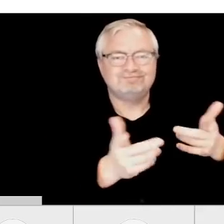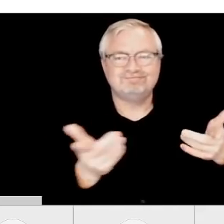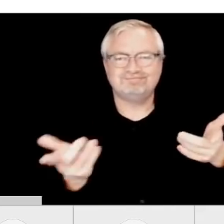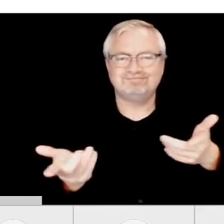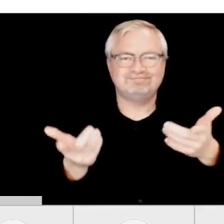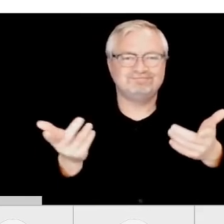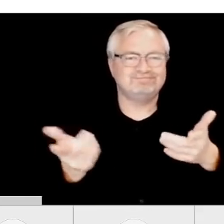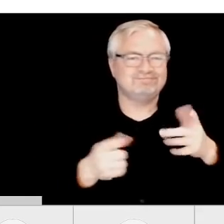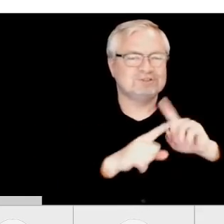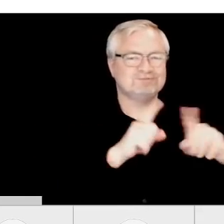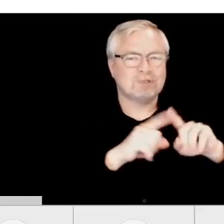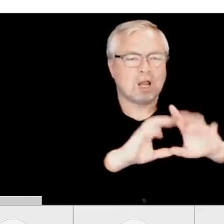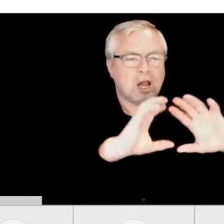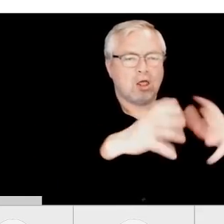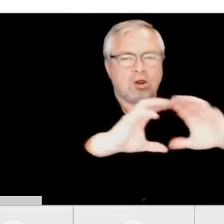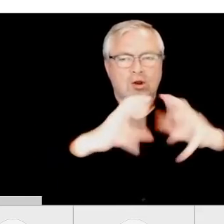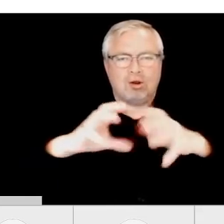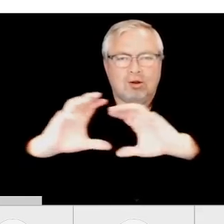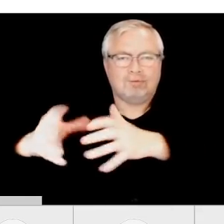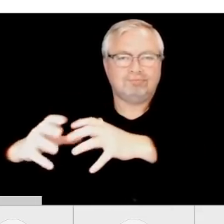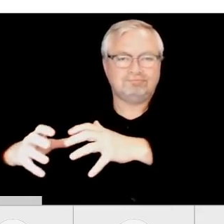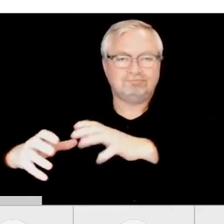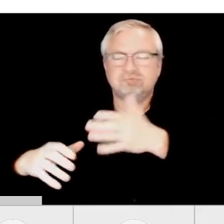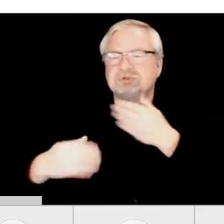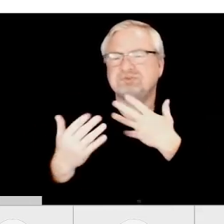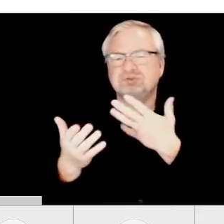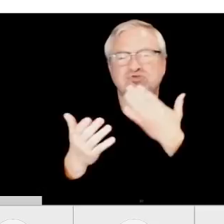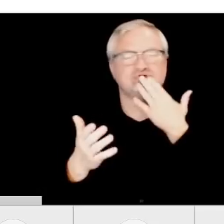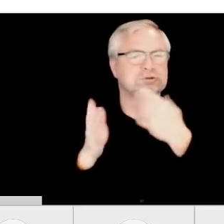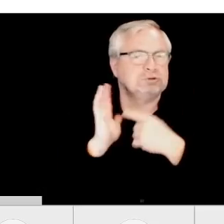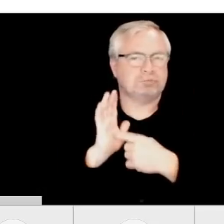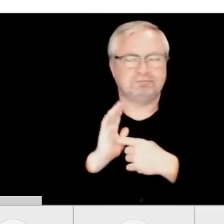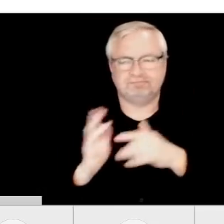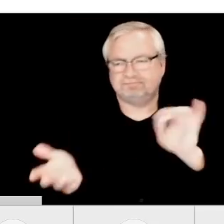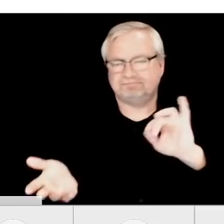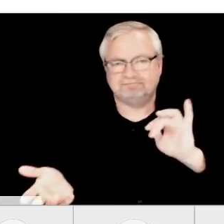So it's a good example, I think, of something that is in future iterations